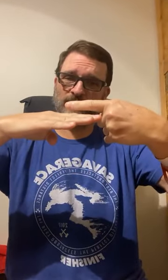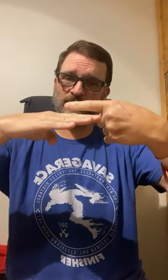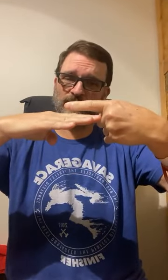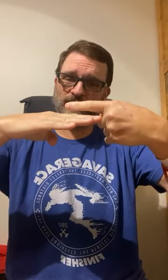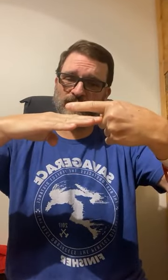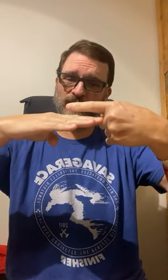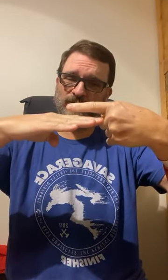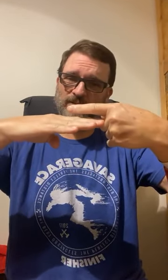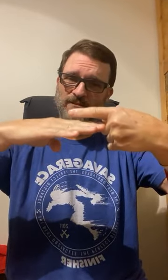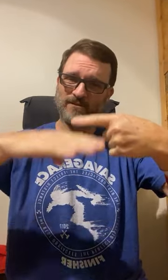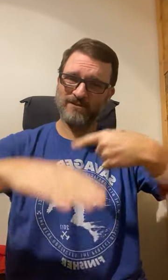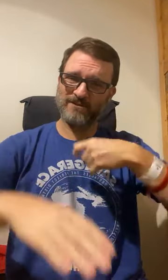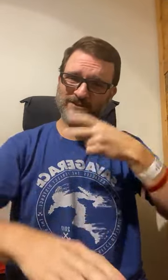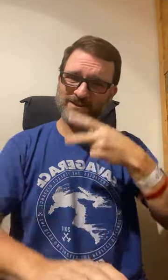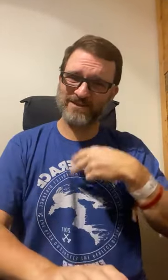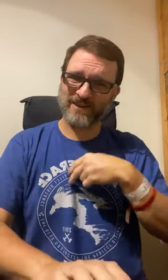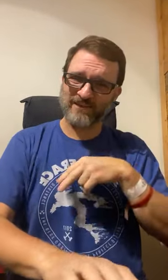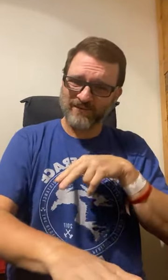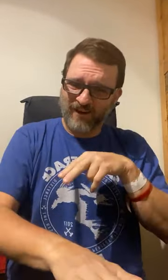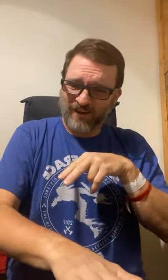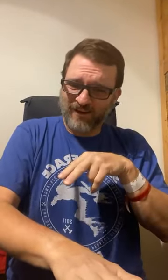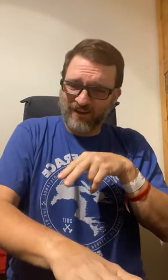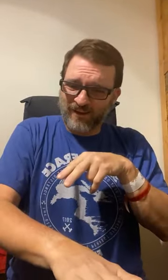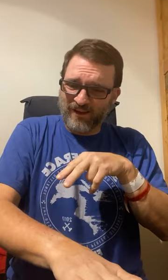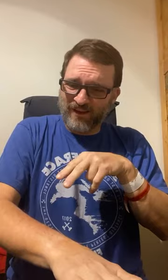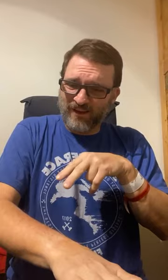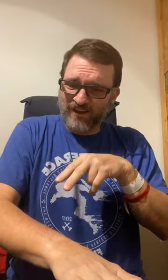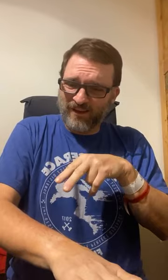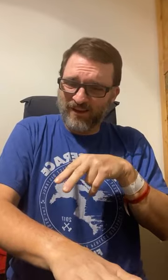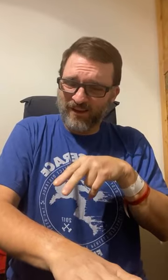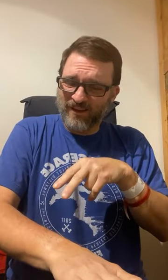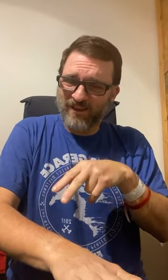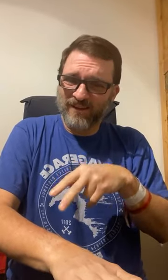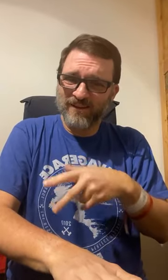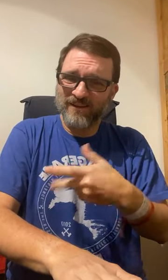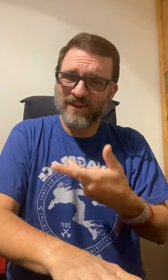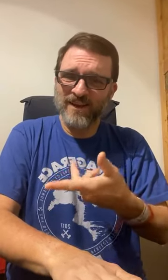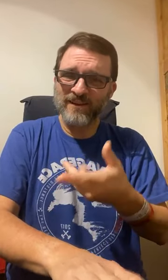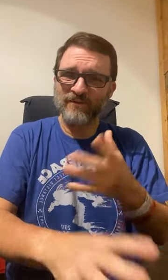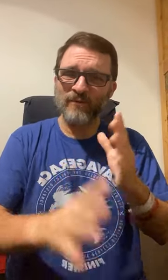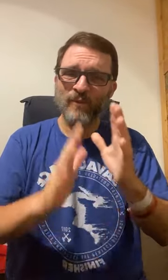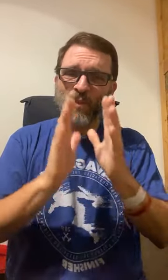I looked at it with shock.